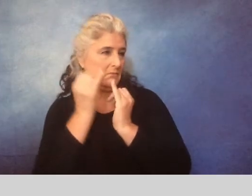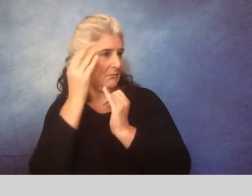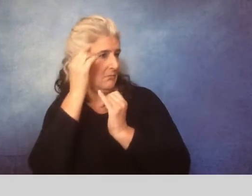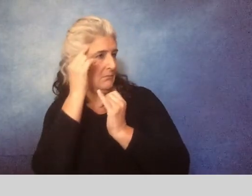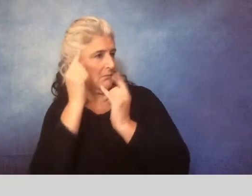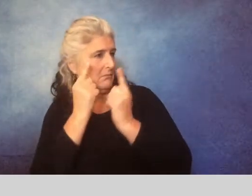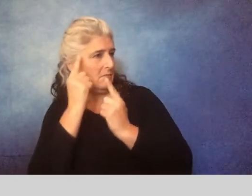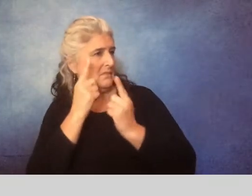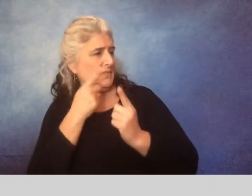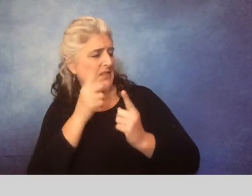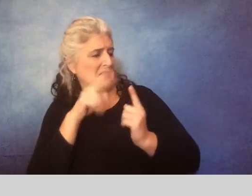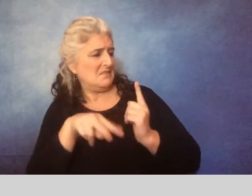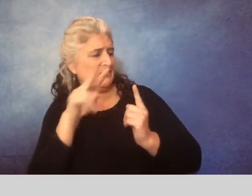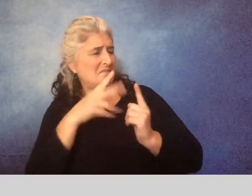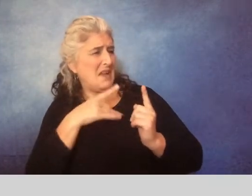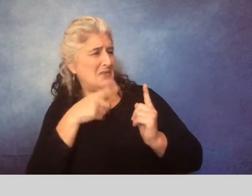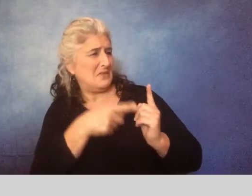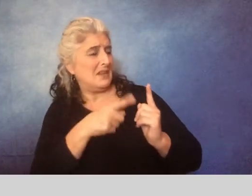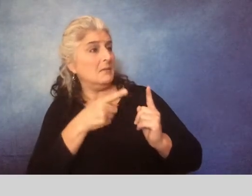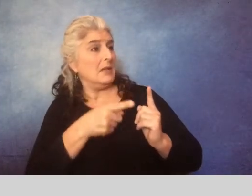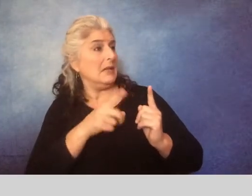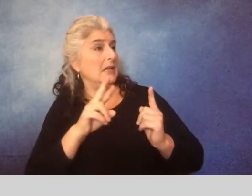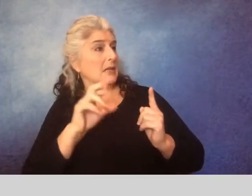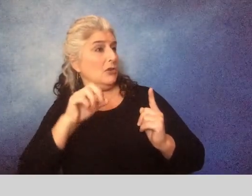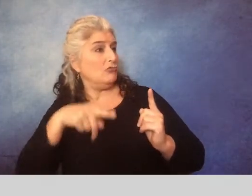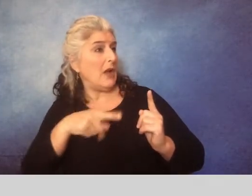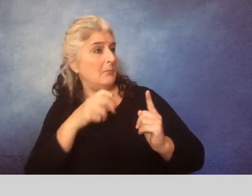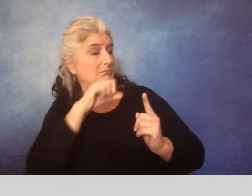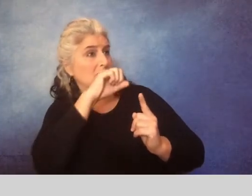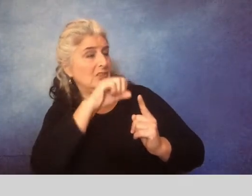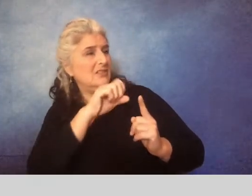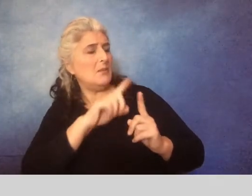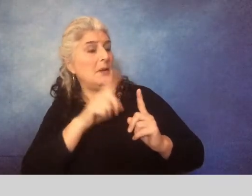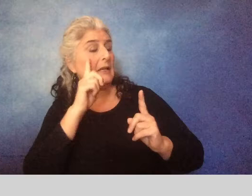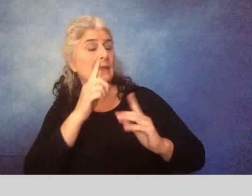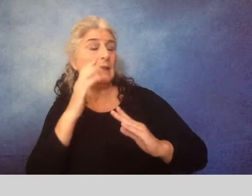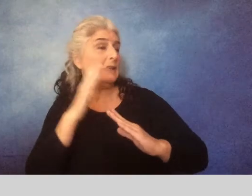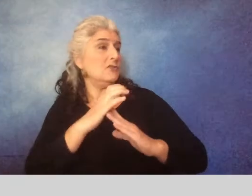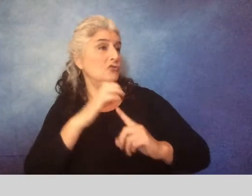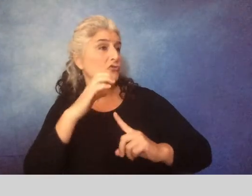He's a rap fan but believes the greatest rapper of all time is Dylan.